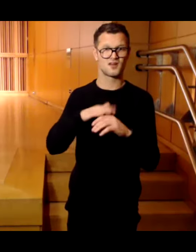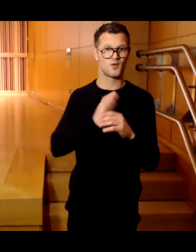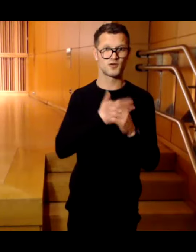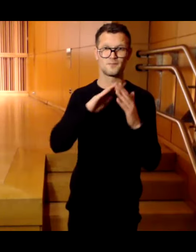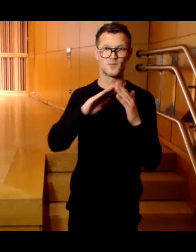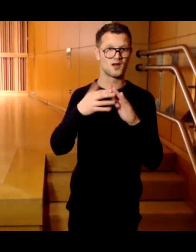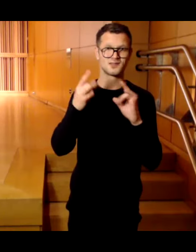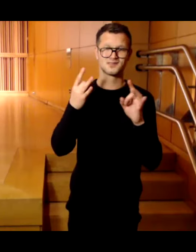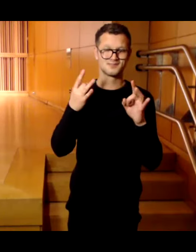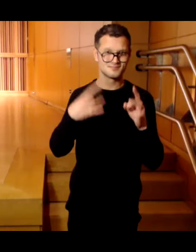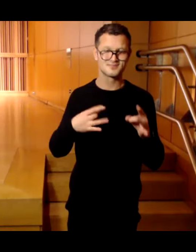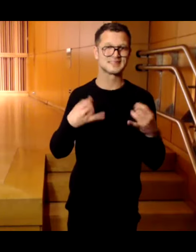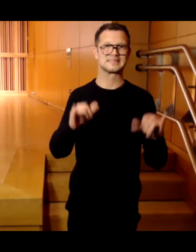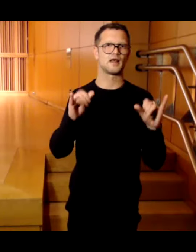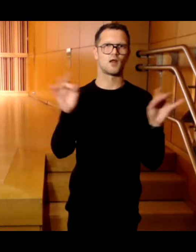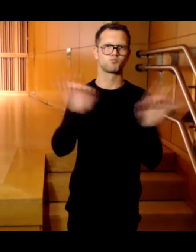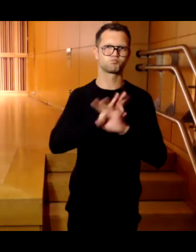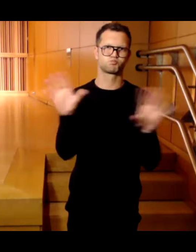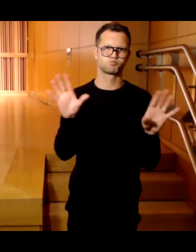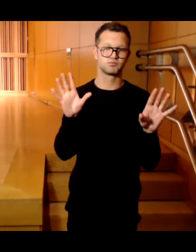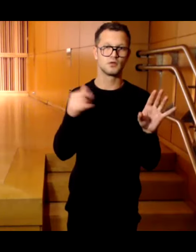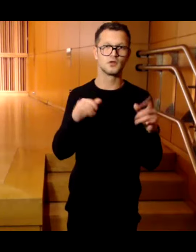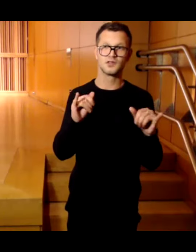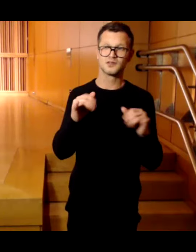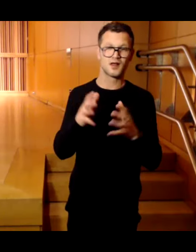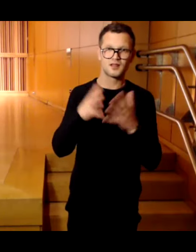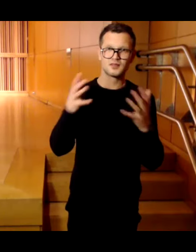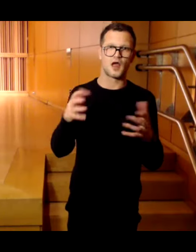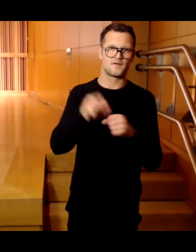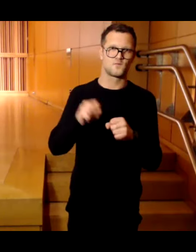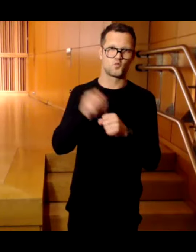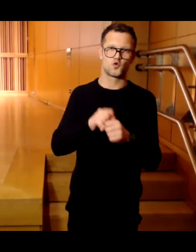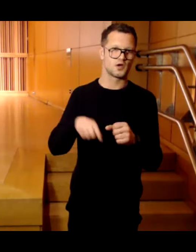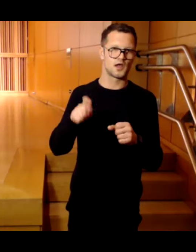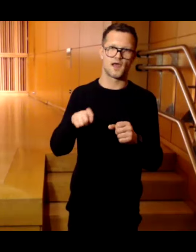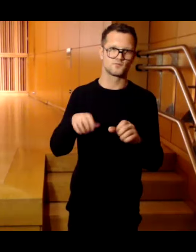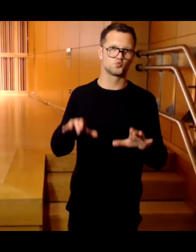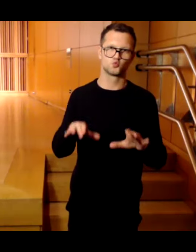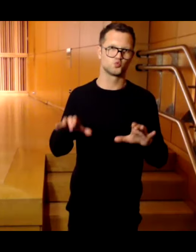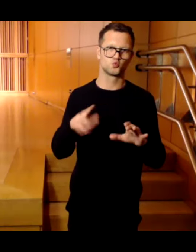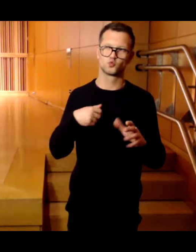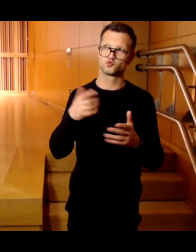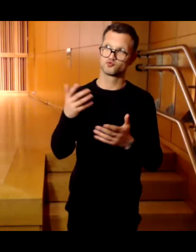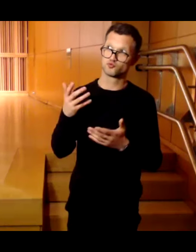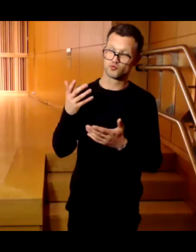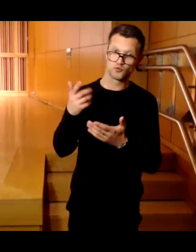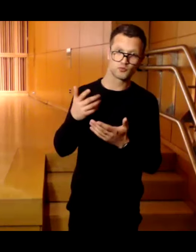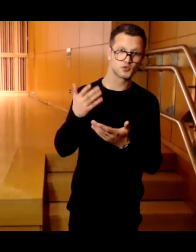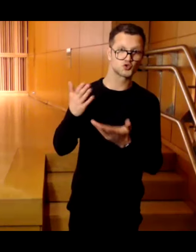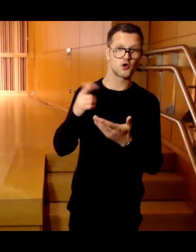Indeed, there's an enormous amount of work to be done defending. the institutions that service the needs of our many peoples.